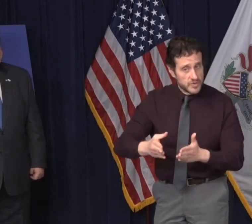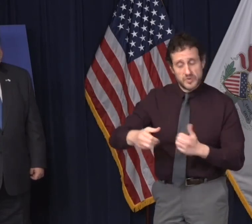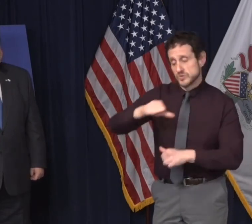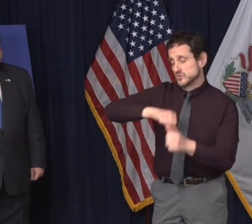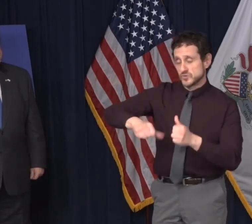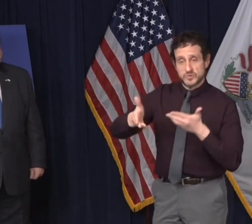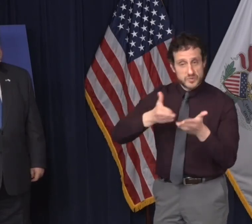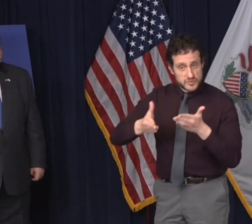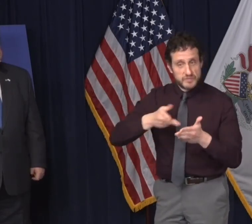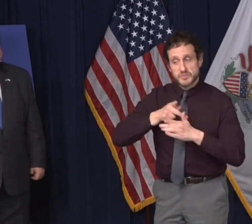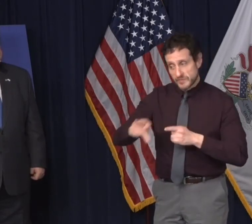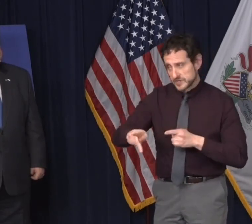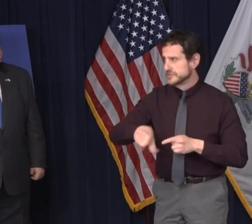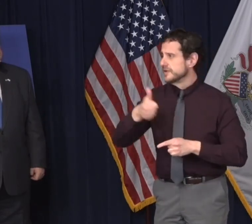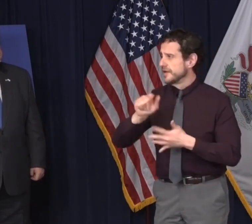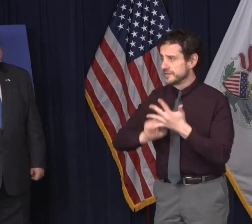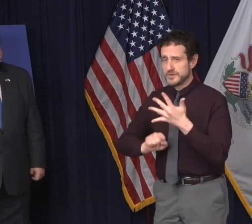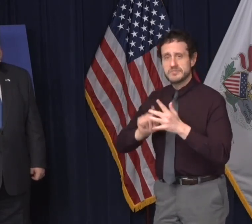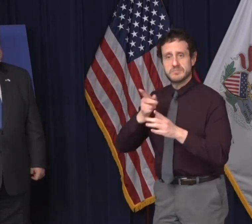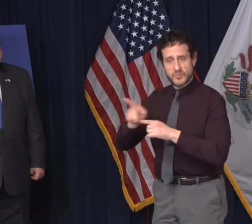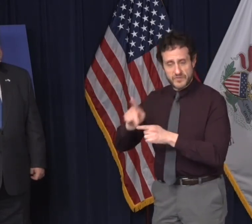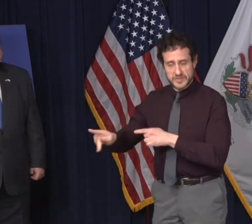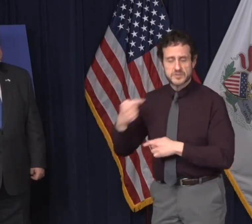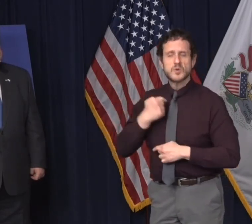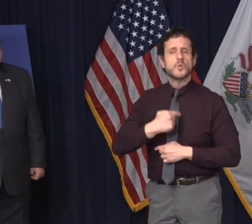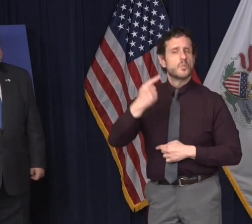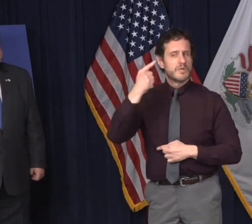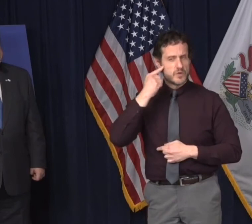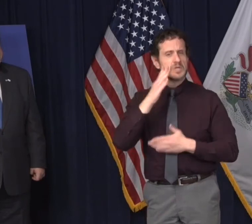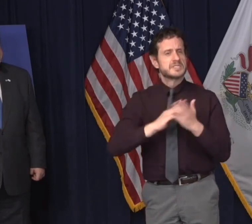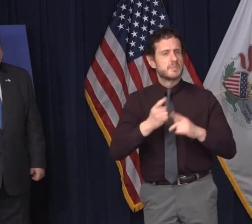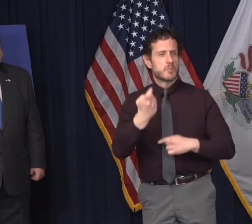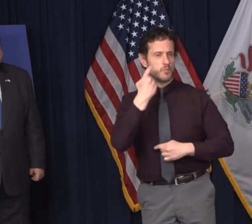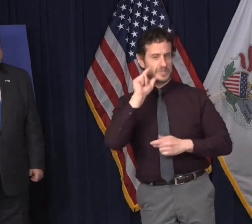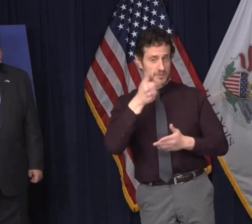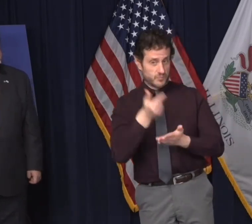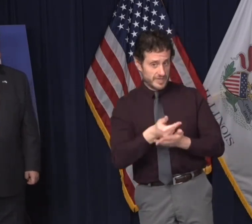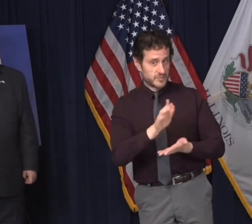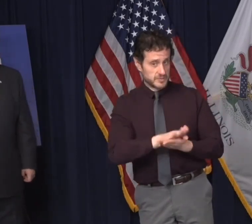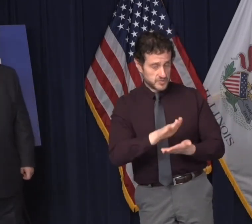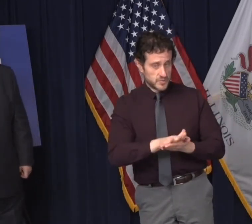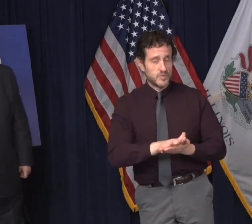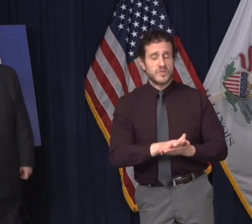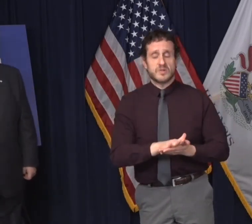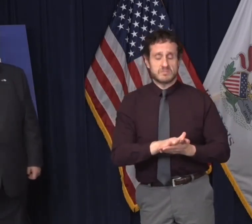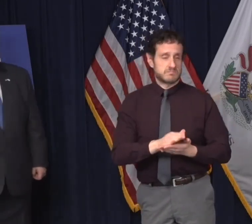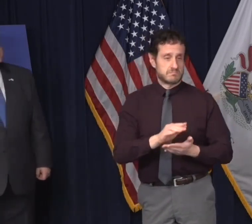SKILLED COMMUNITY WORKERS SOCIAL WORKERS, SOCIAL SERVICE PROFESSIONALS AND OTHER ALLIED PROFESSIONALS. WE HAVE HEARD FROM RECENT